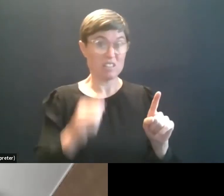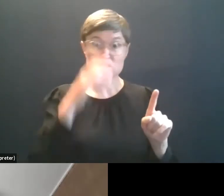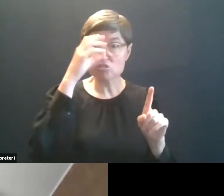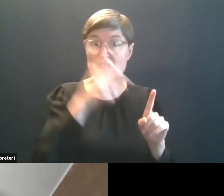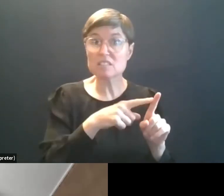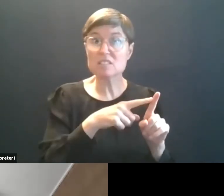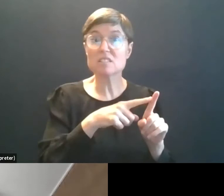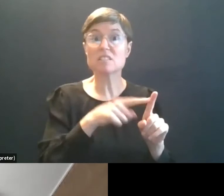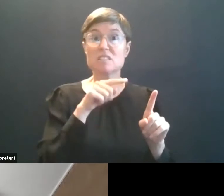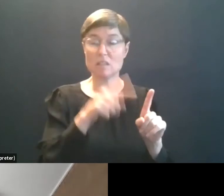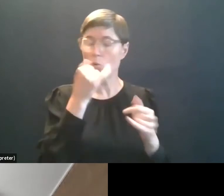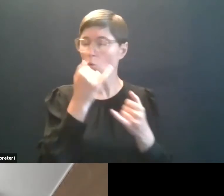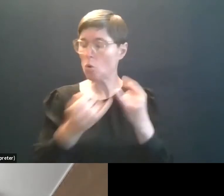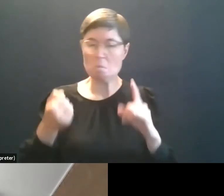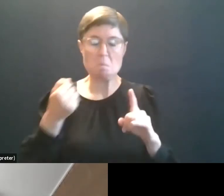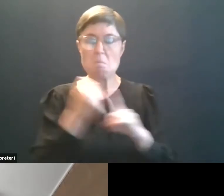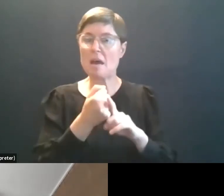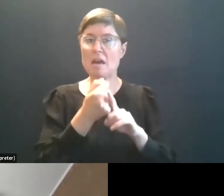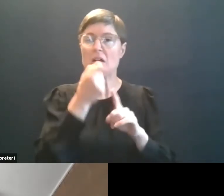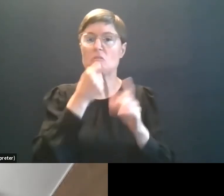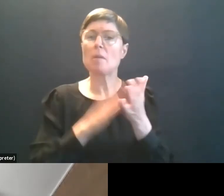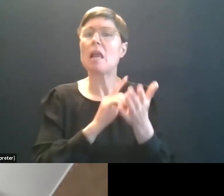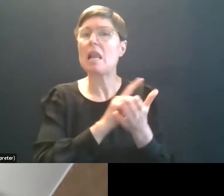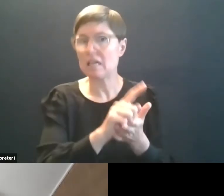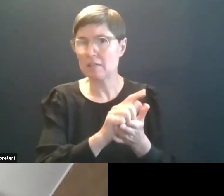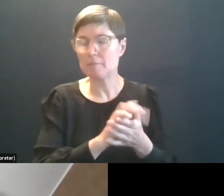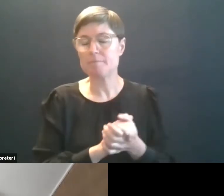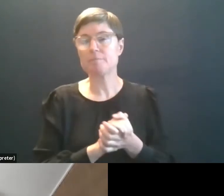can feel the greatest mental health effects and we are very conscious that we could go